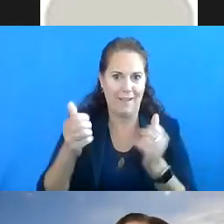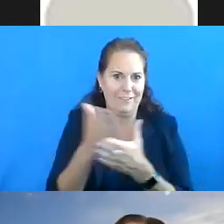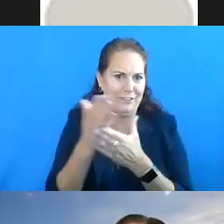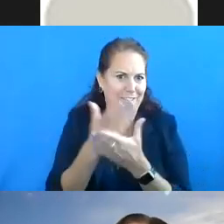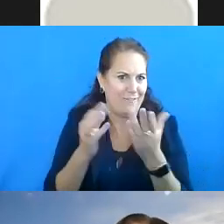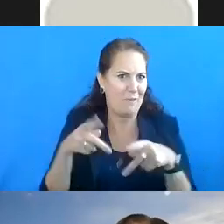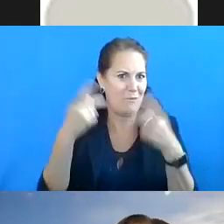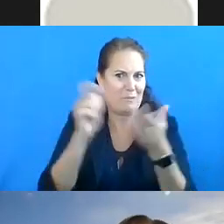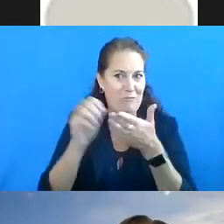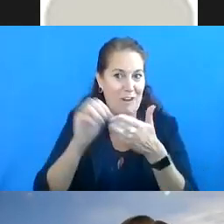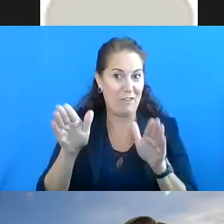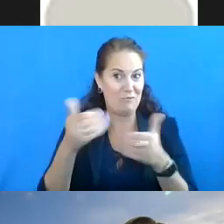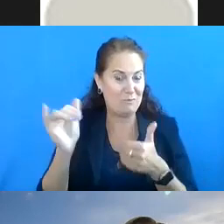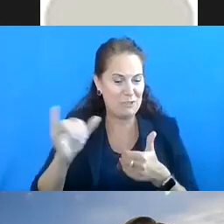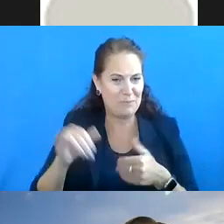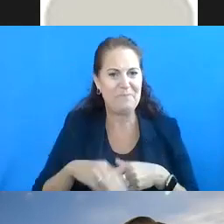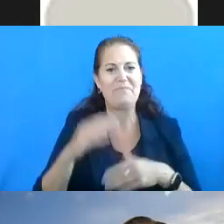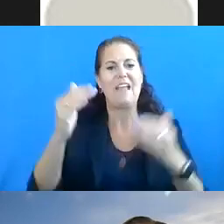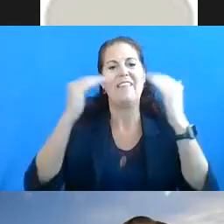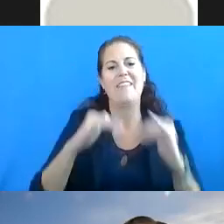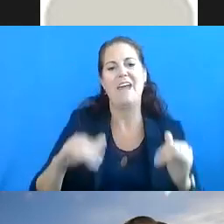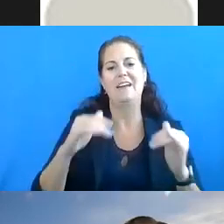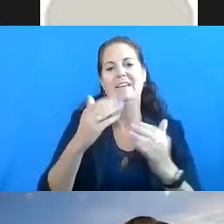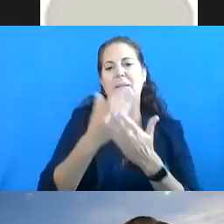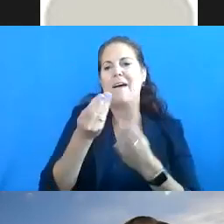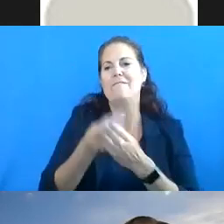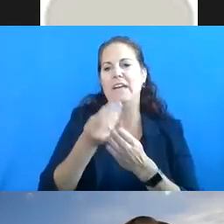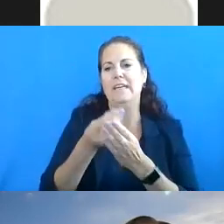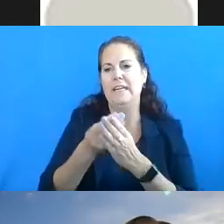writers in the room and then I’m going to go through some funding sources that are available